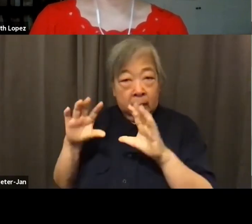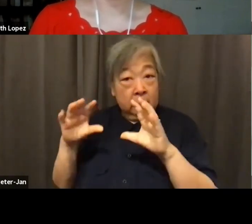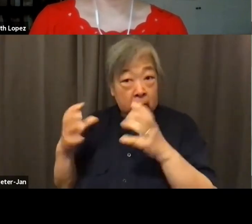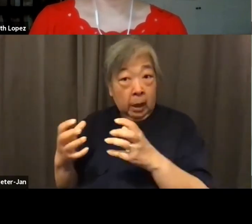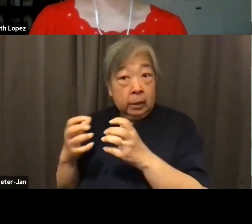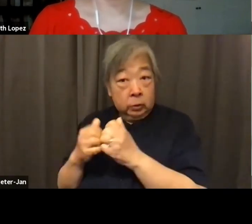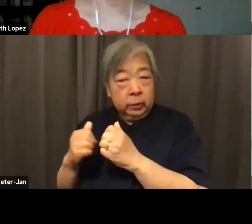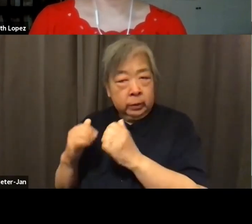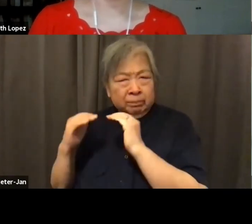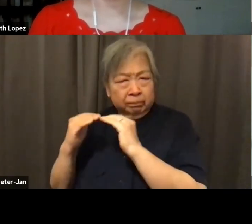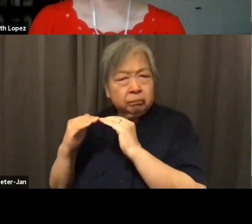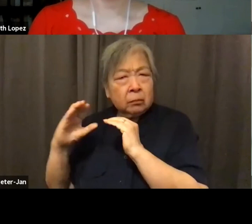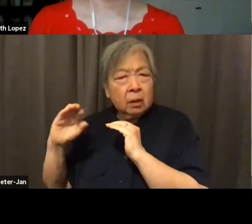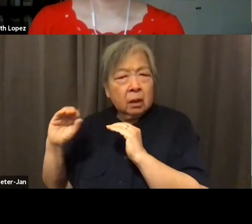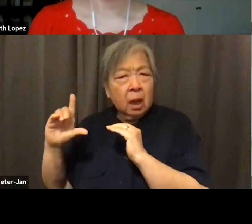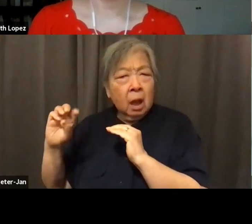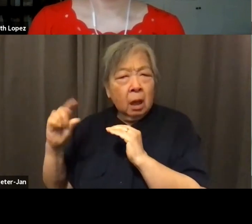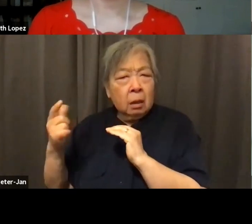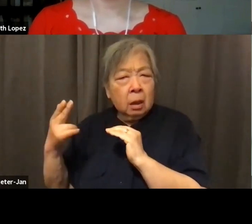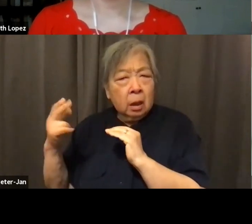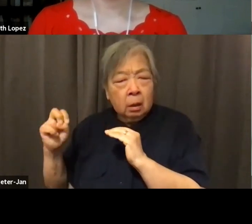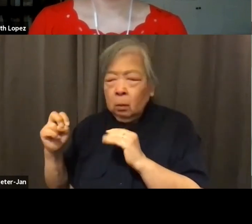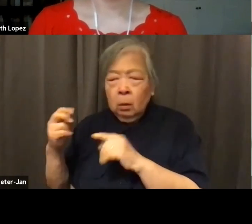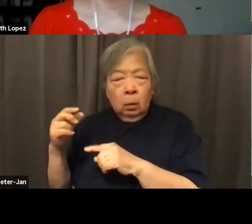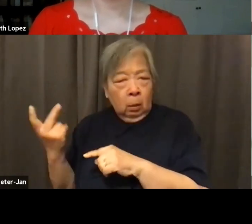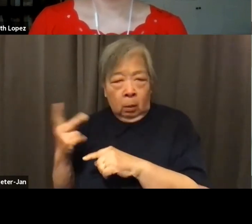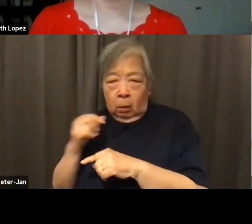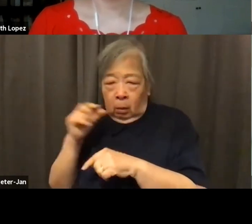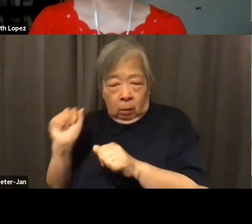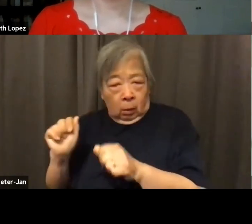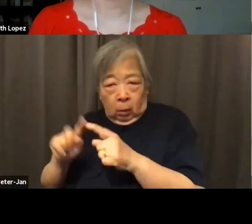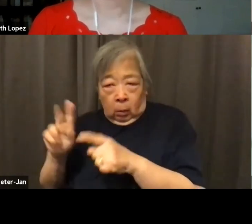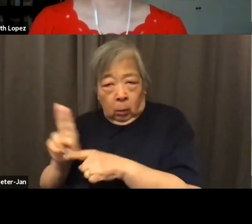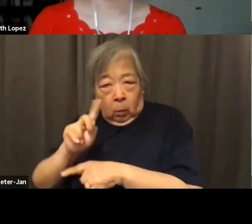and we at the time were not able to use Zoom because it was not available in Saudi Arabia,